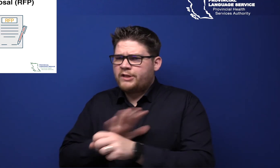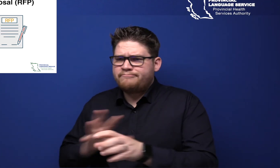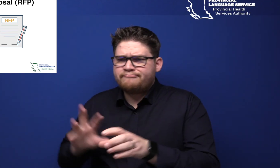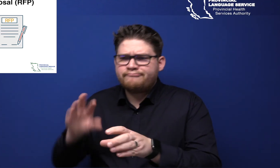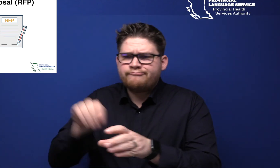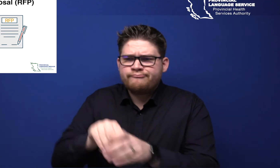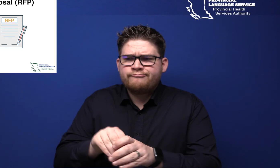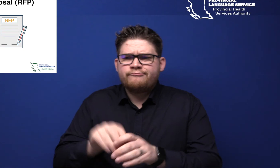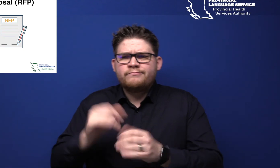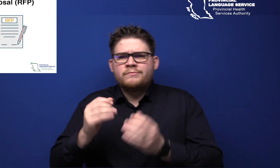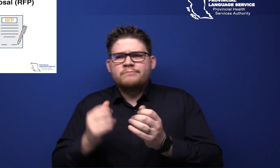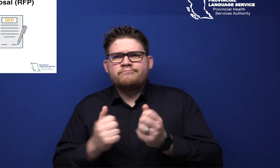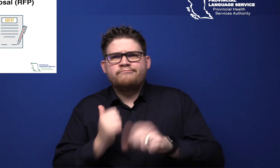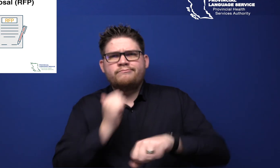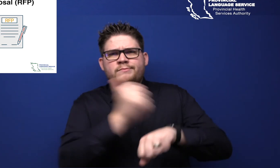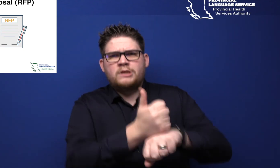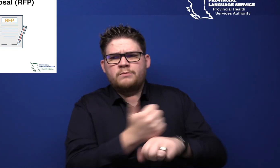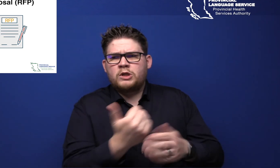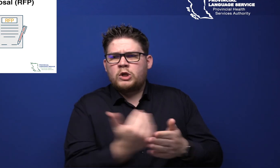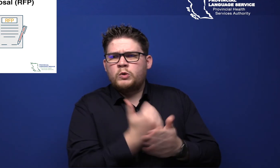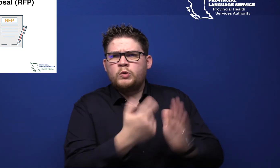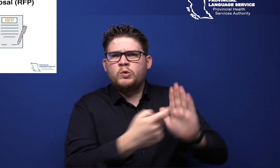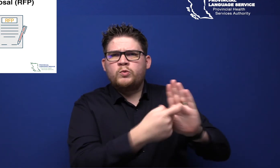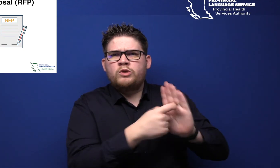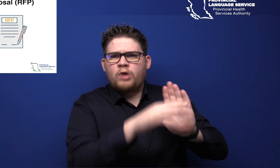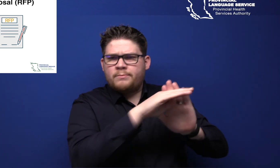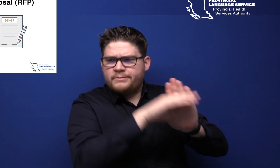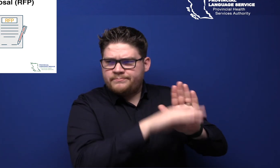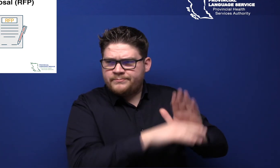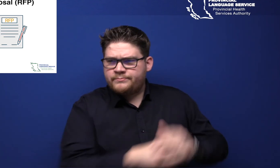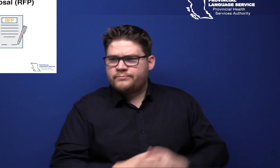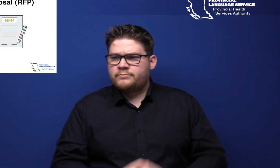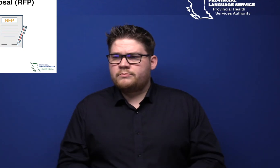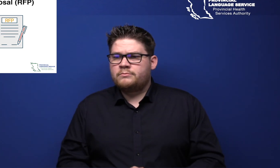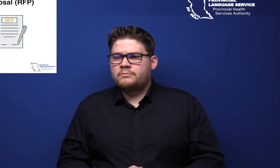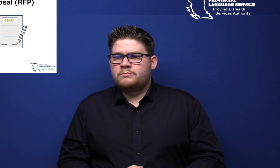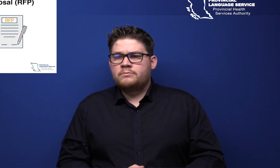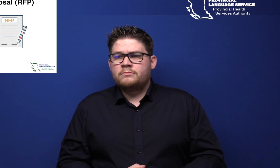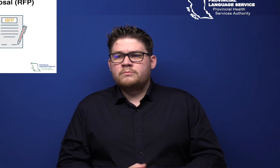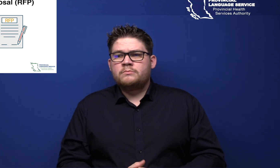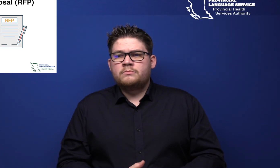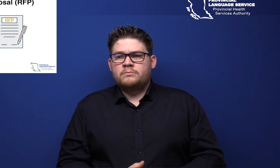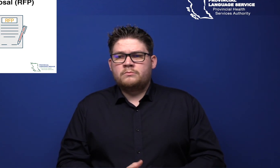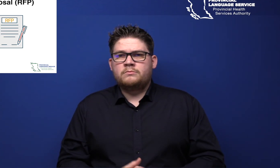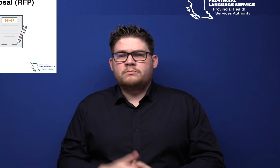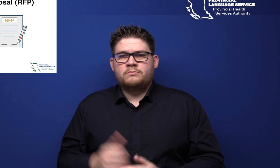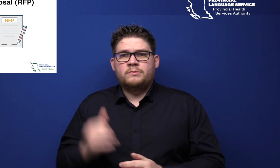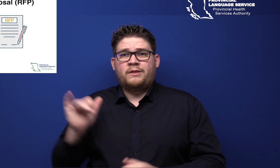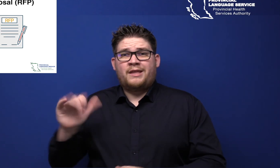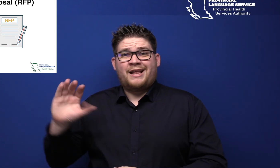THE CAG WAS FULLY INVOLVED IN THE ESTABLISHMENT OF THE NEW VENDOR REQUIREMENTS.